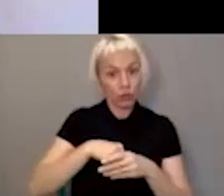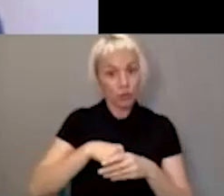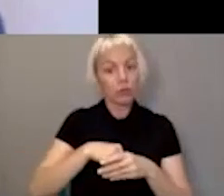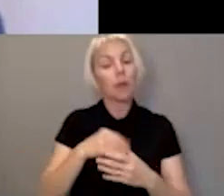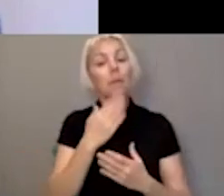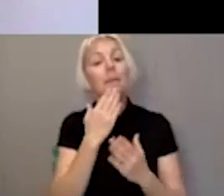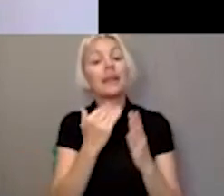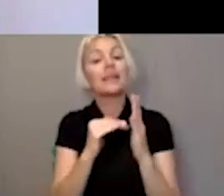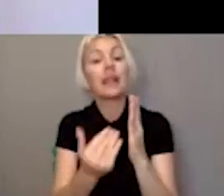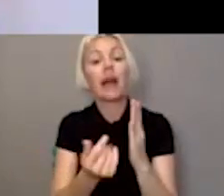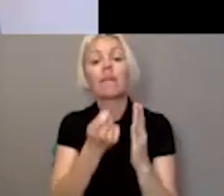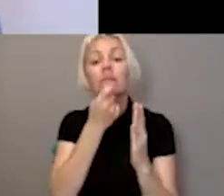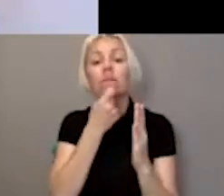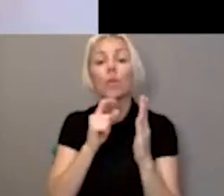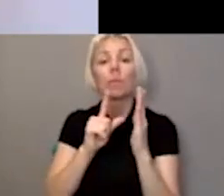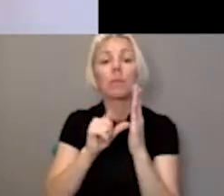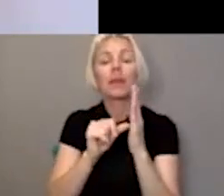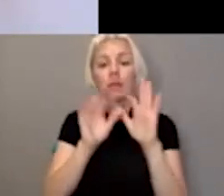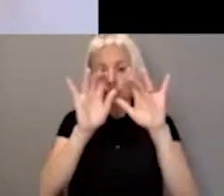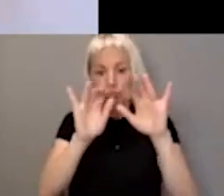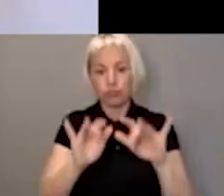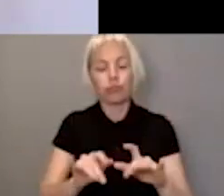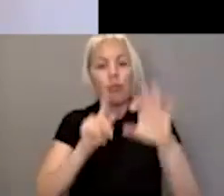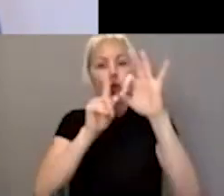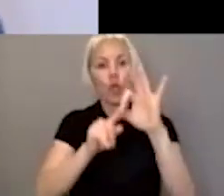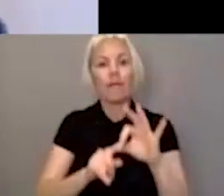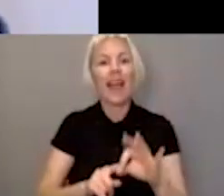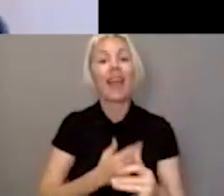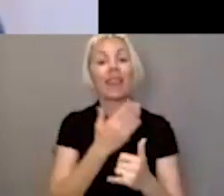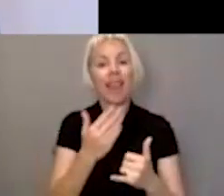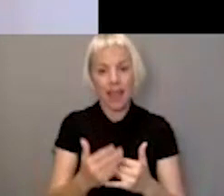end of this broadcast and tell us what you think... what we can do next time that you'd